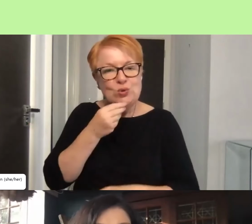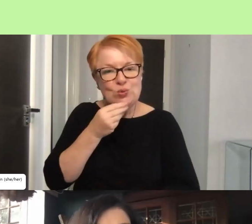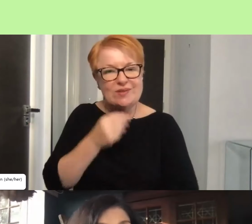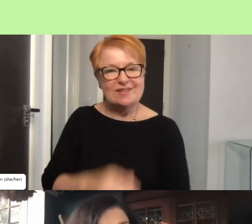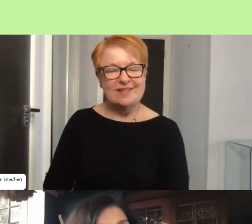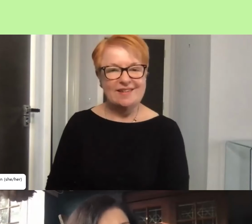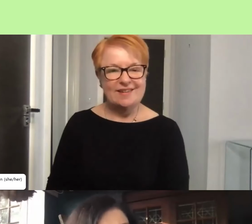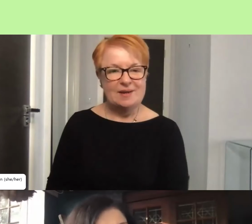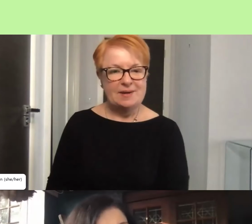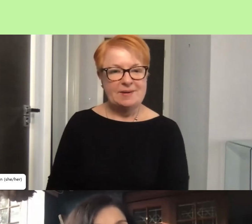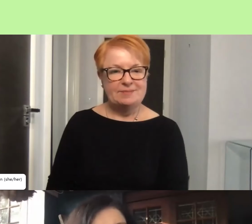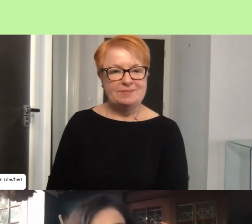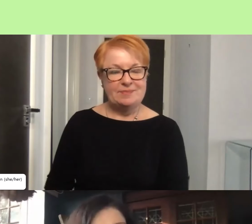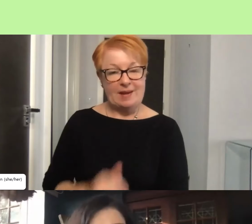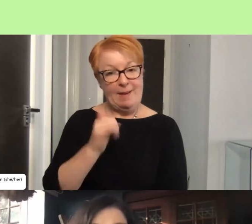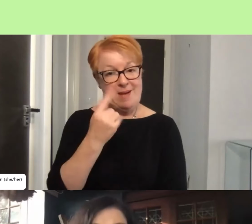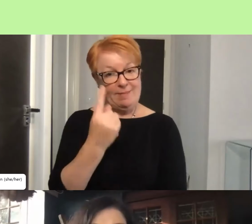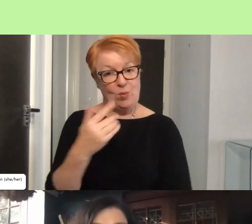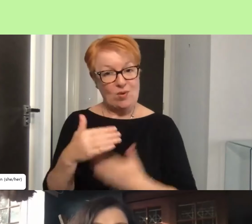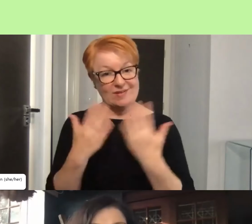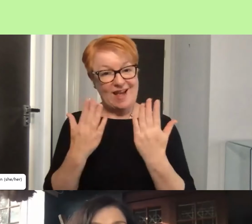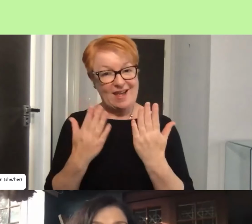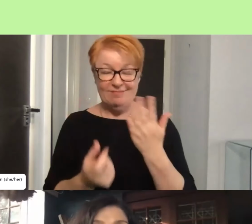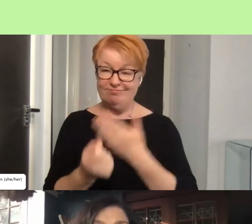And maybe one day it will come to pass.